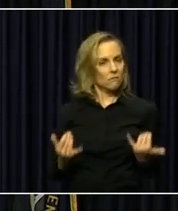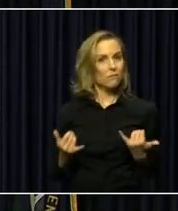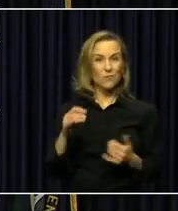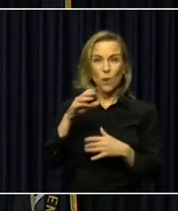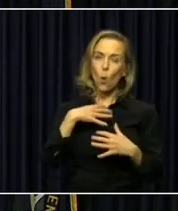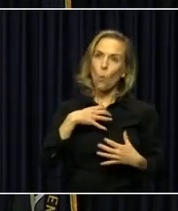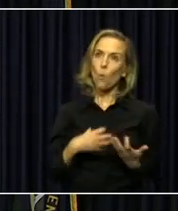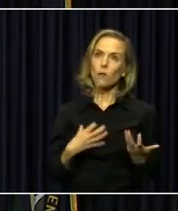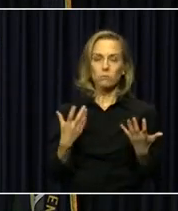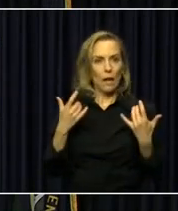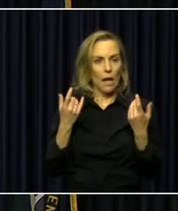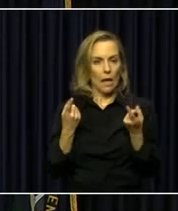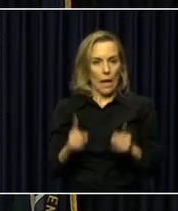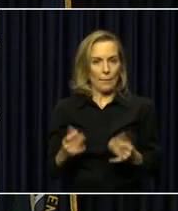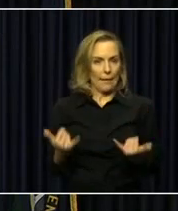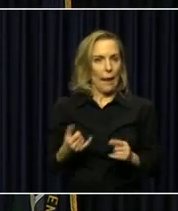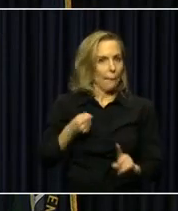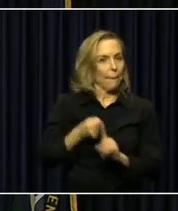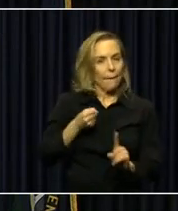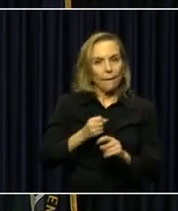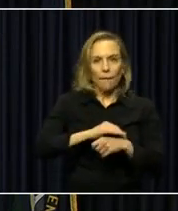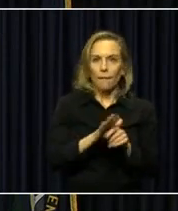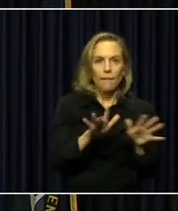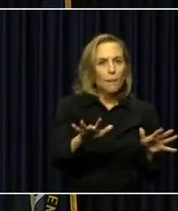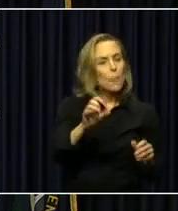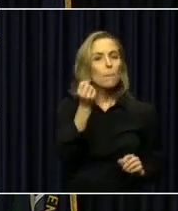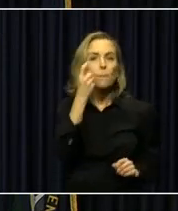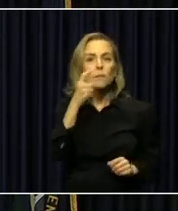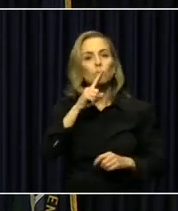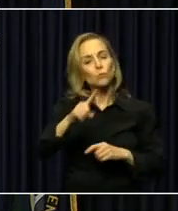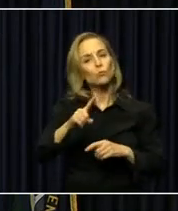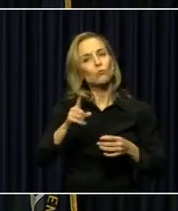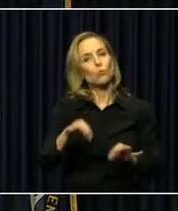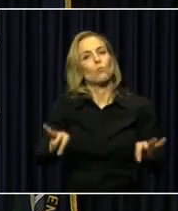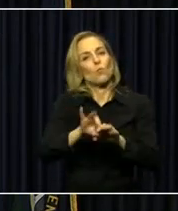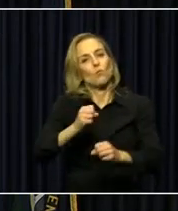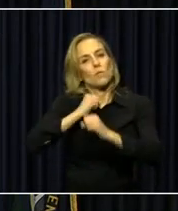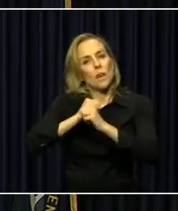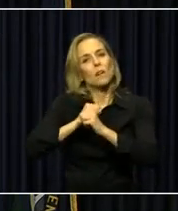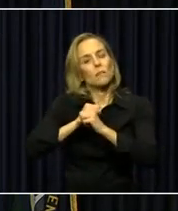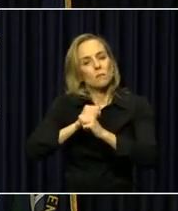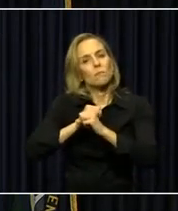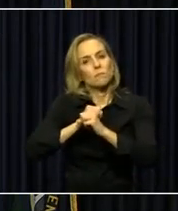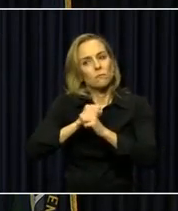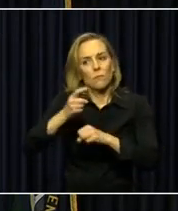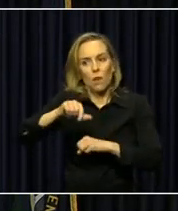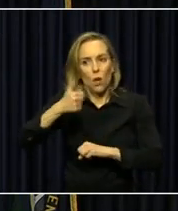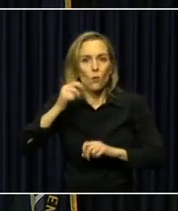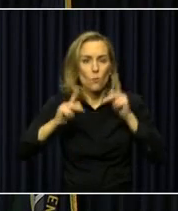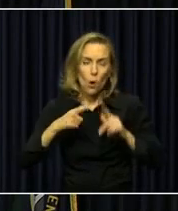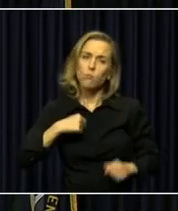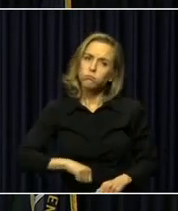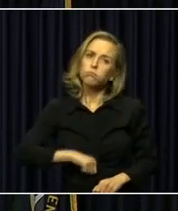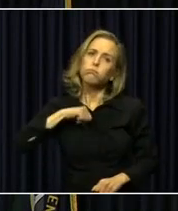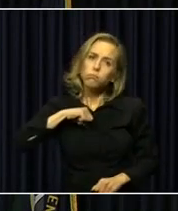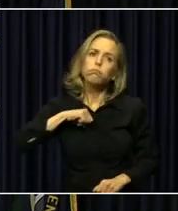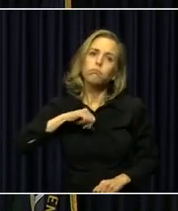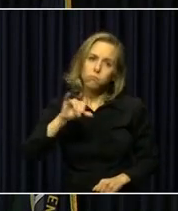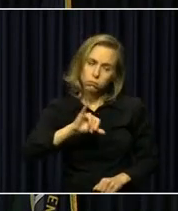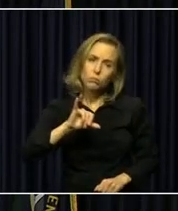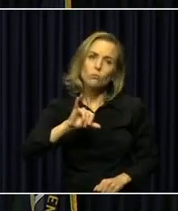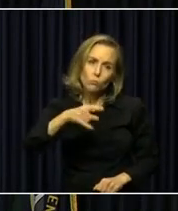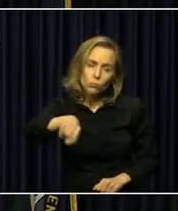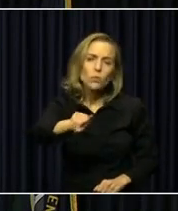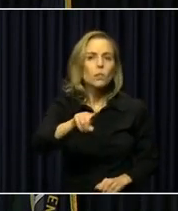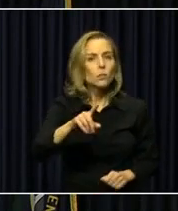BE A PART OF OUR UNIT.